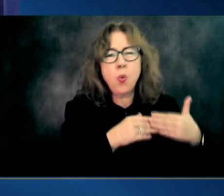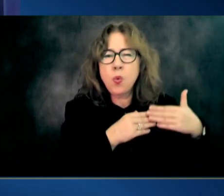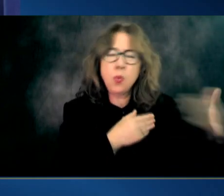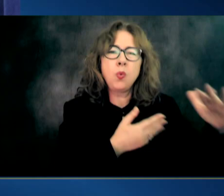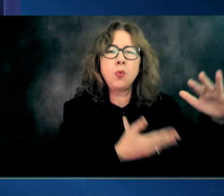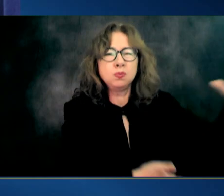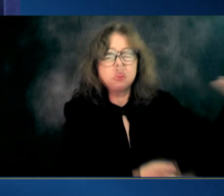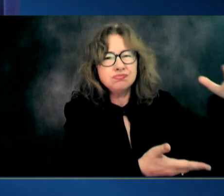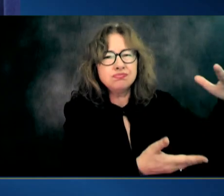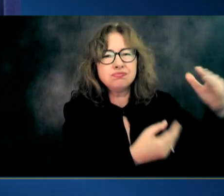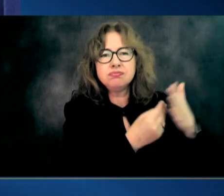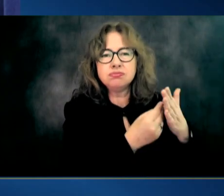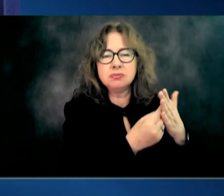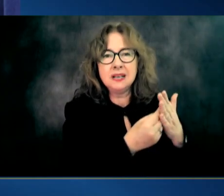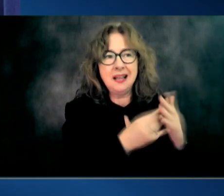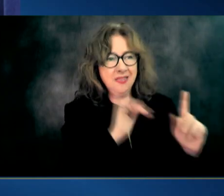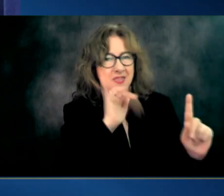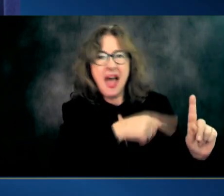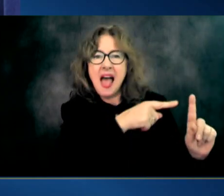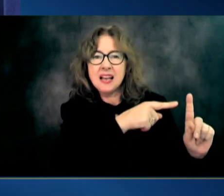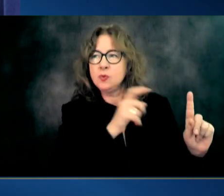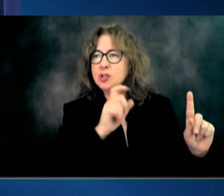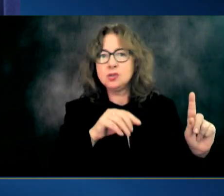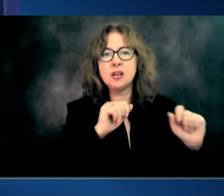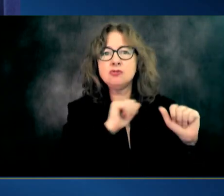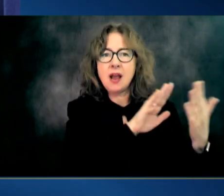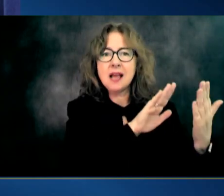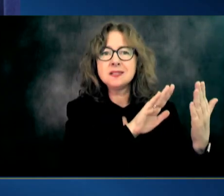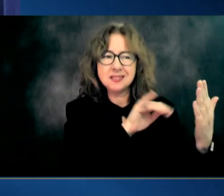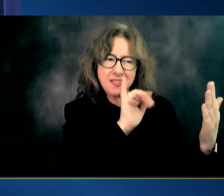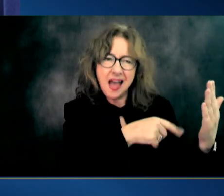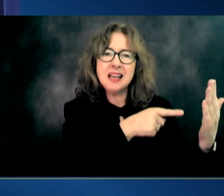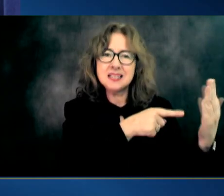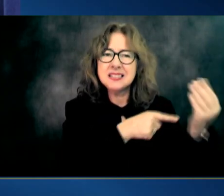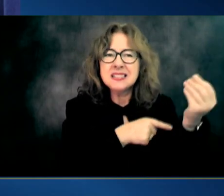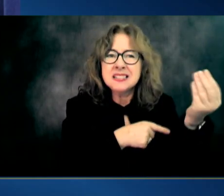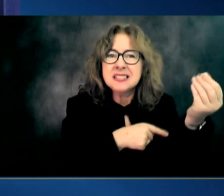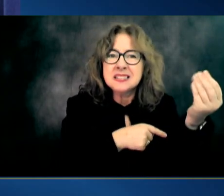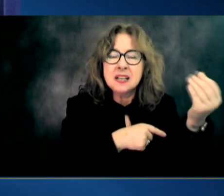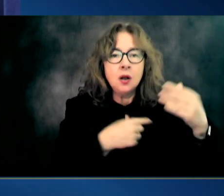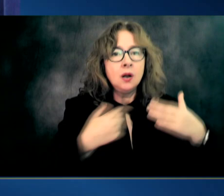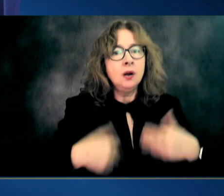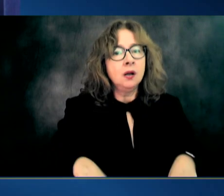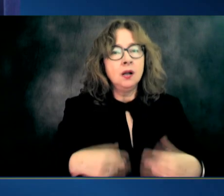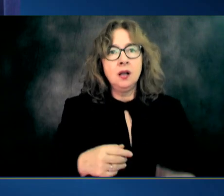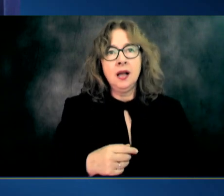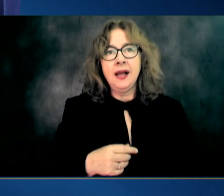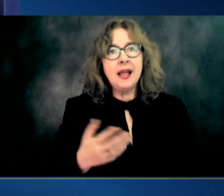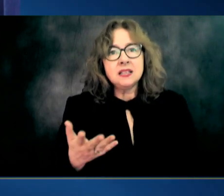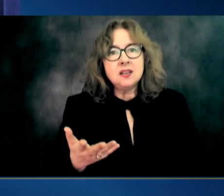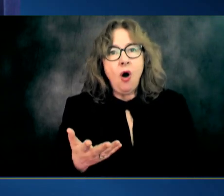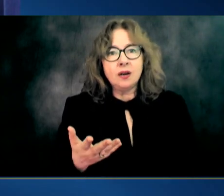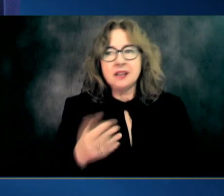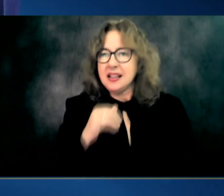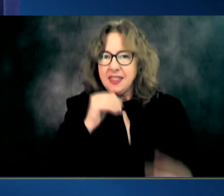really should be addressed. It needs to be addressed because it's not fair.